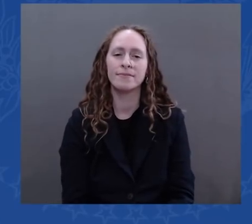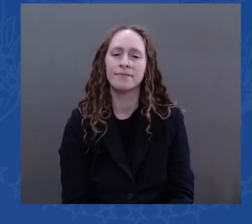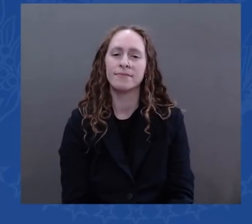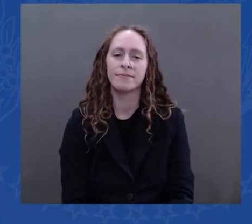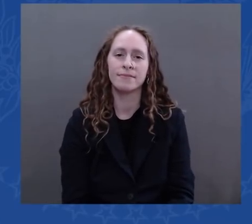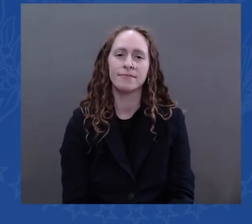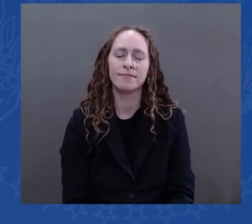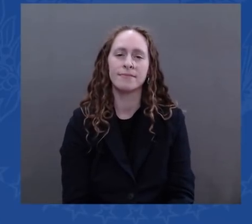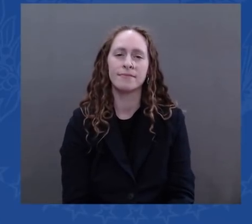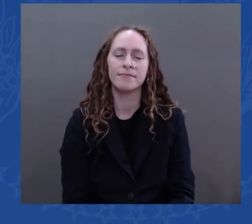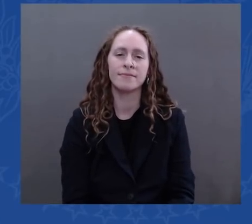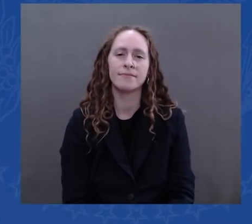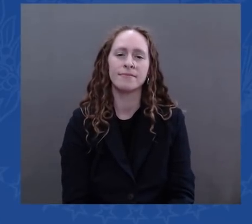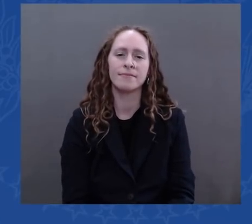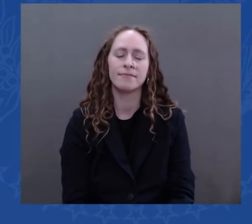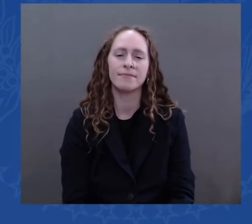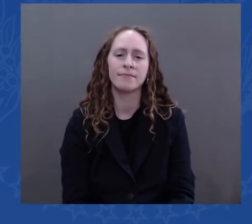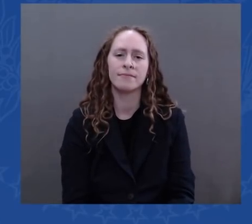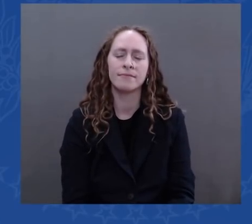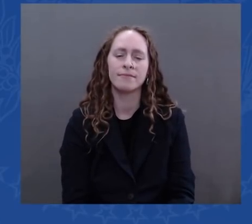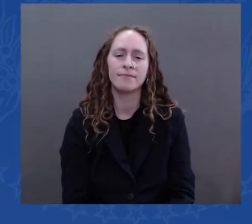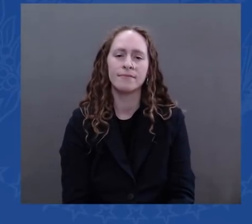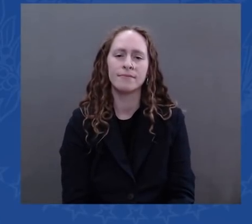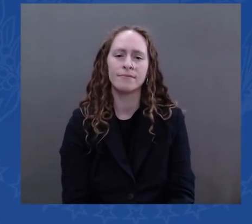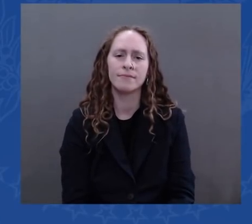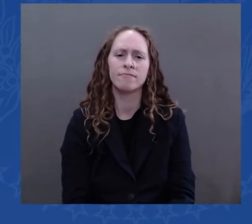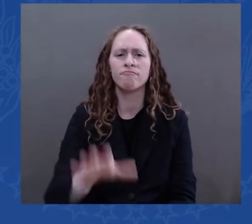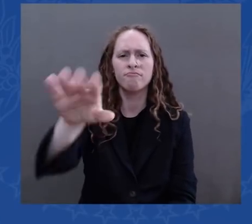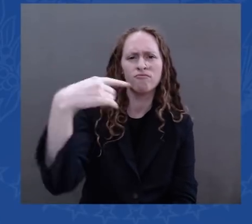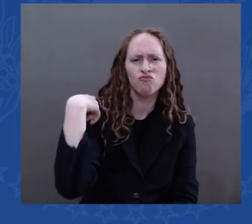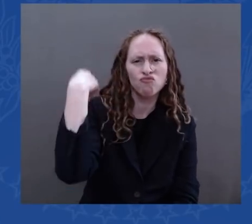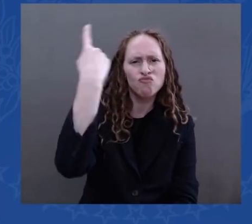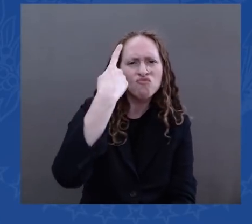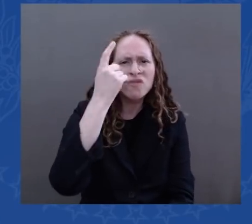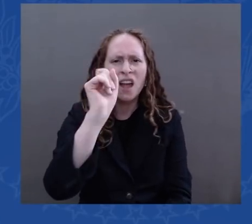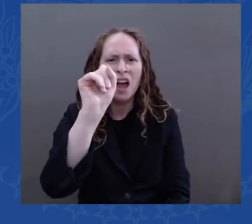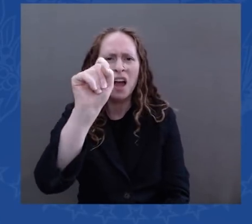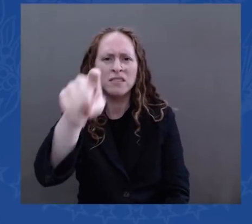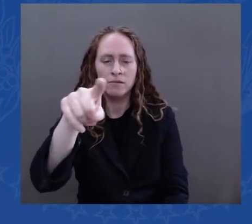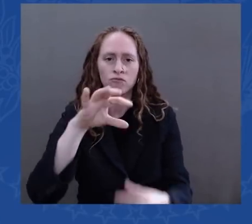you've said repeatedly at the State of the Union that you are not for defunding the police.